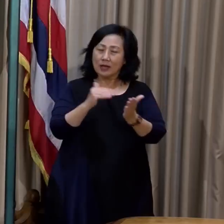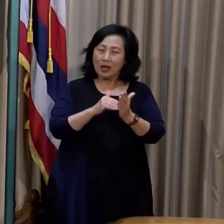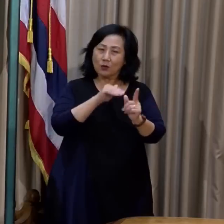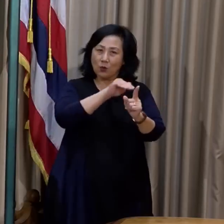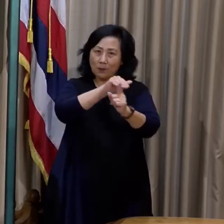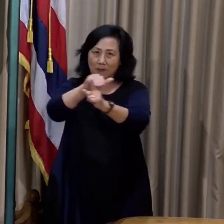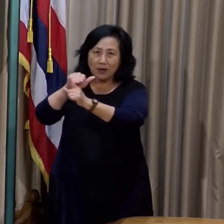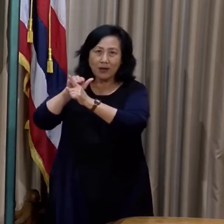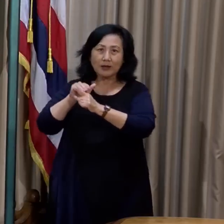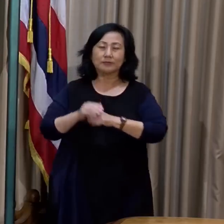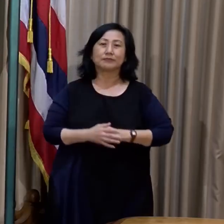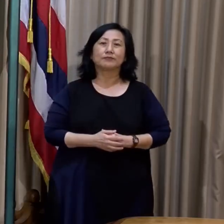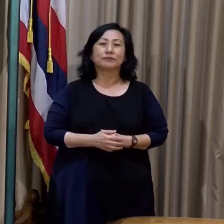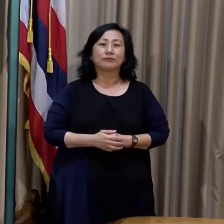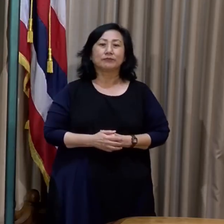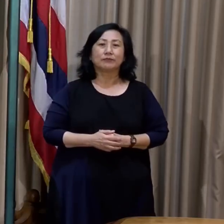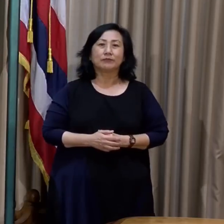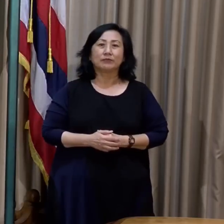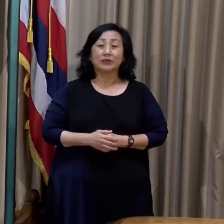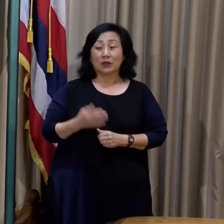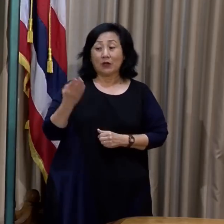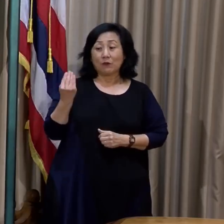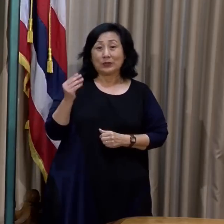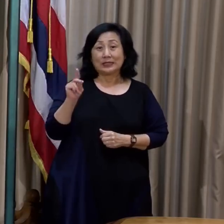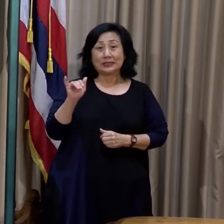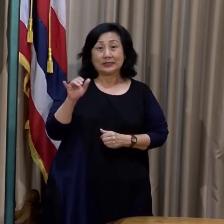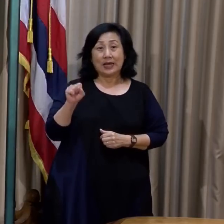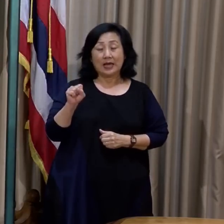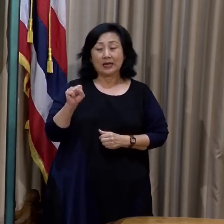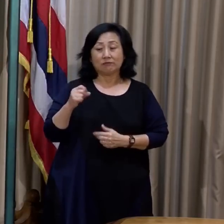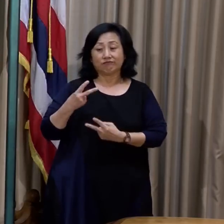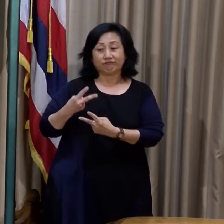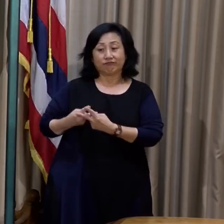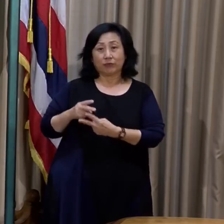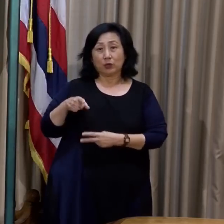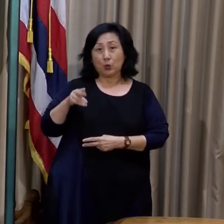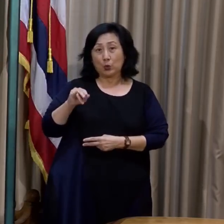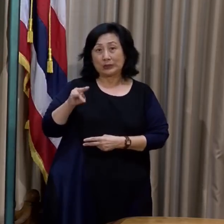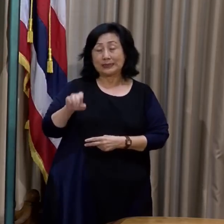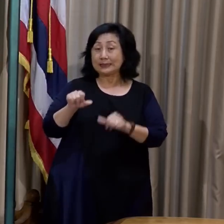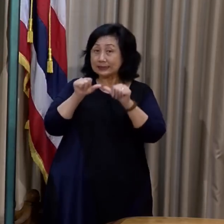WITH AN UPDATE. I JUST WANT TO REMIND EVERYONE